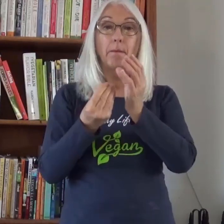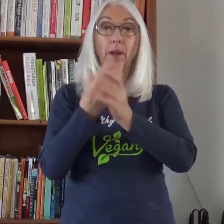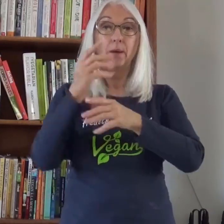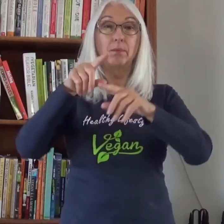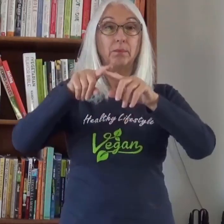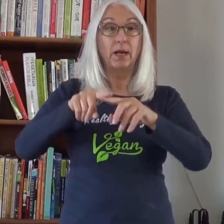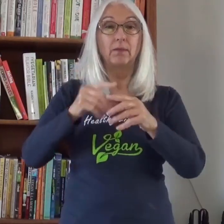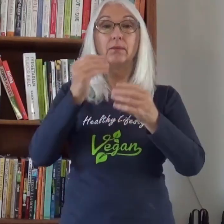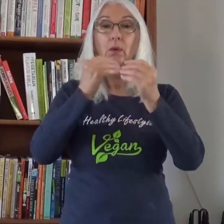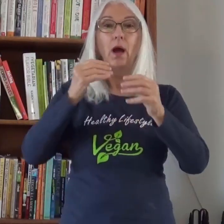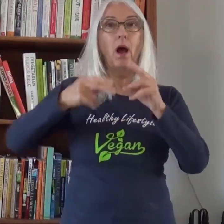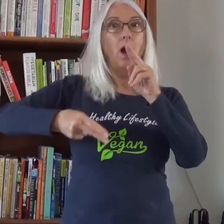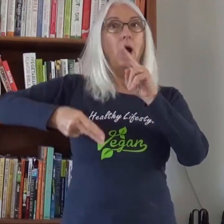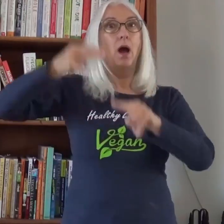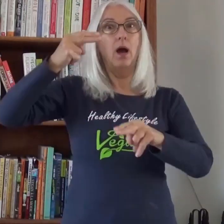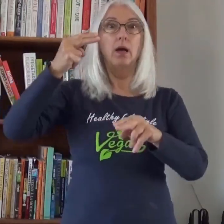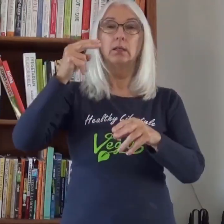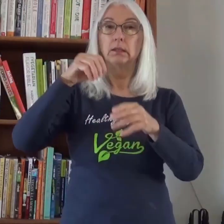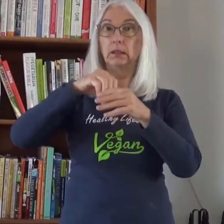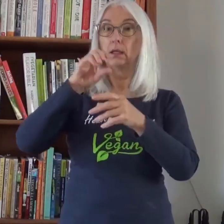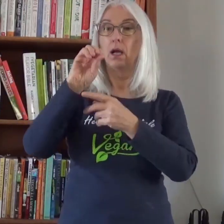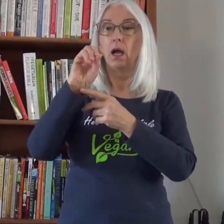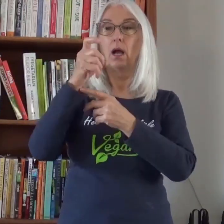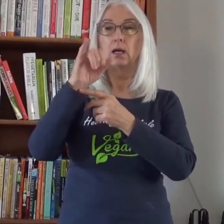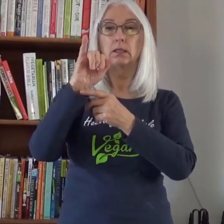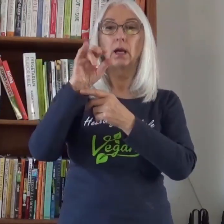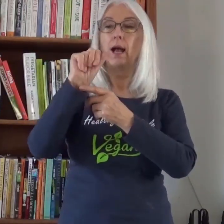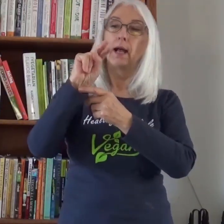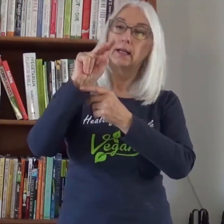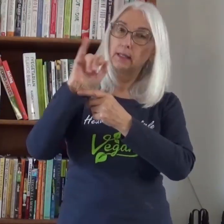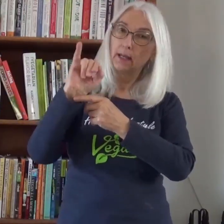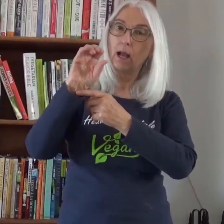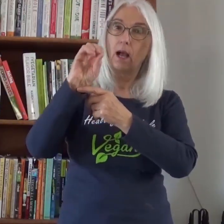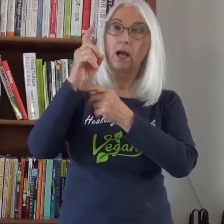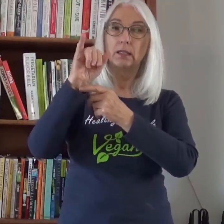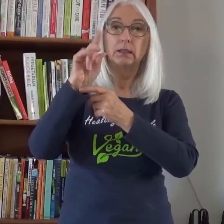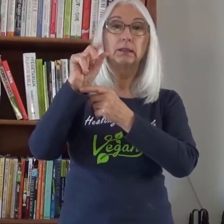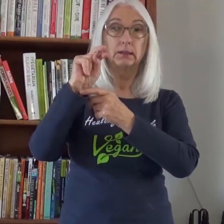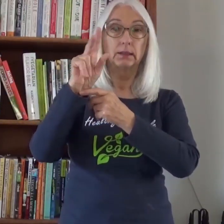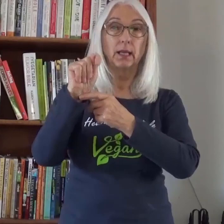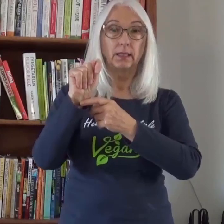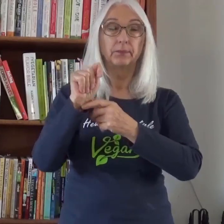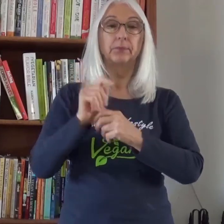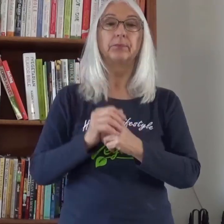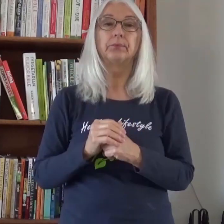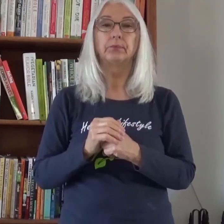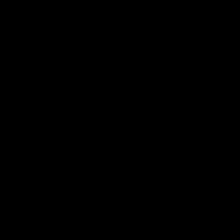Plant-based foods are high in antioxidants and